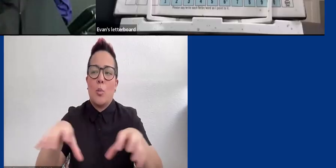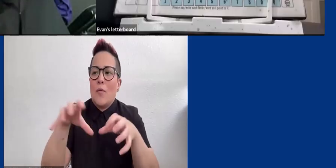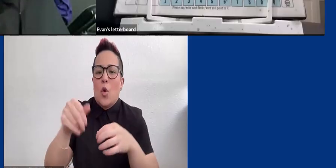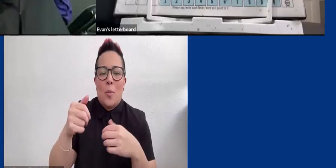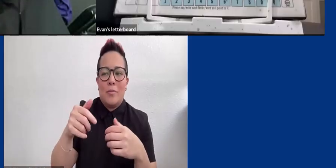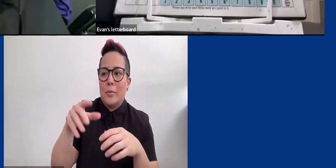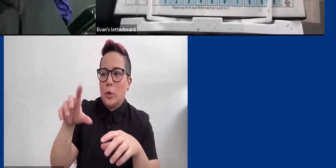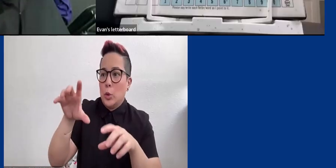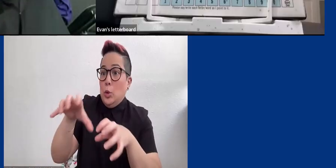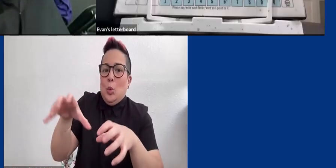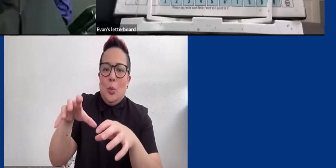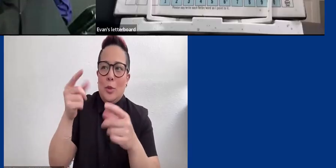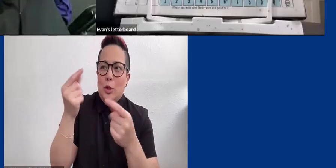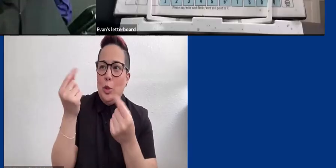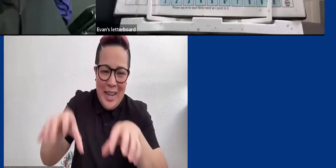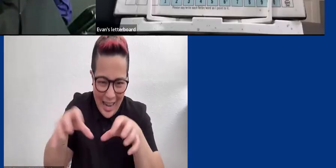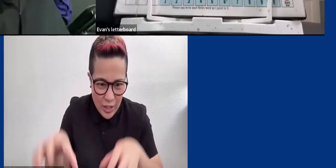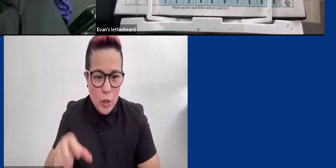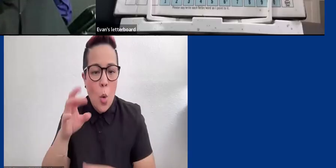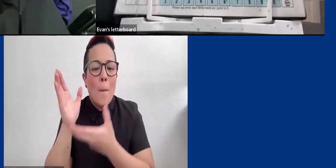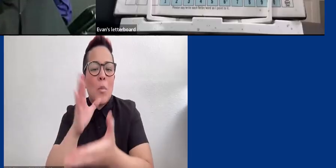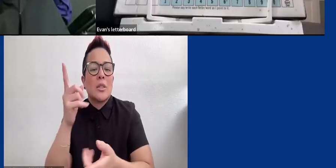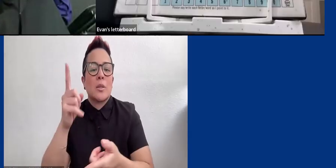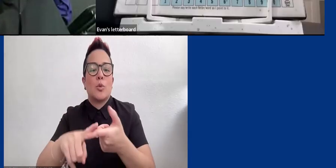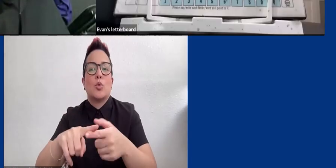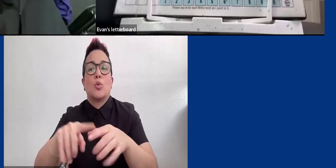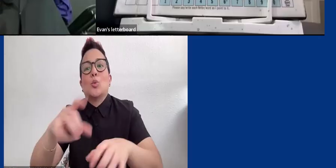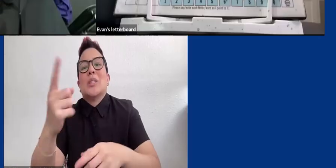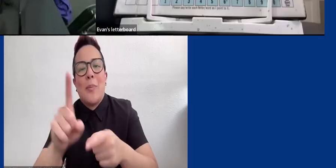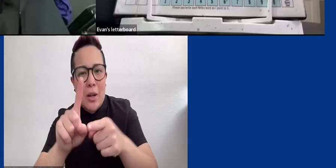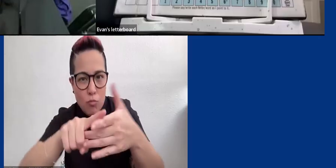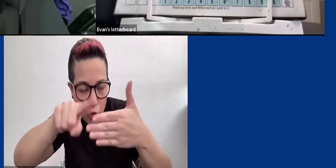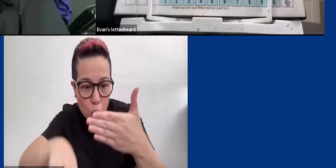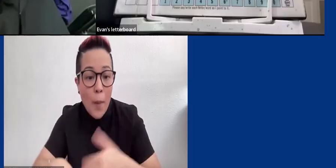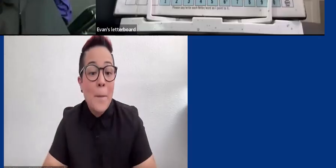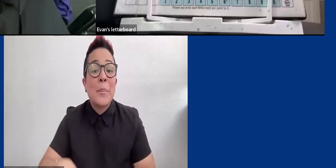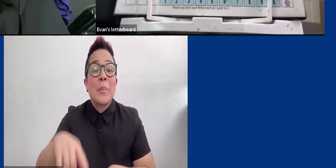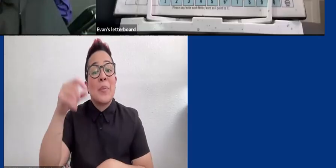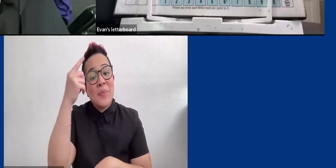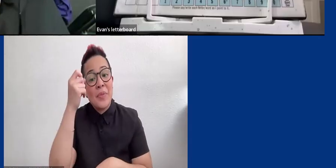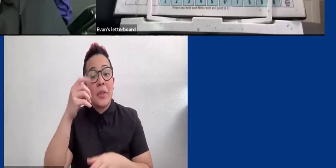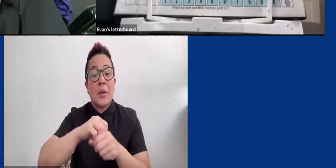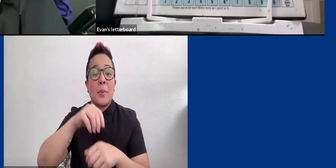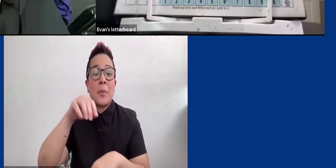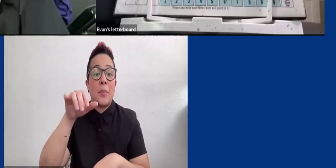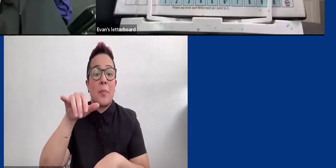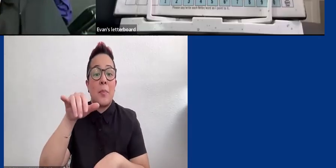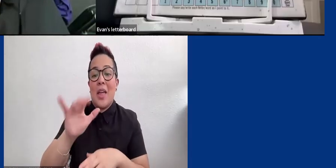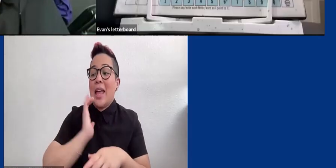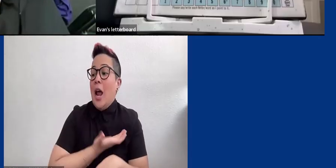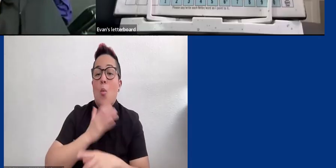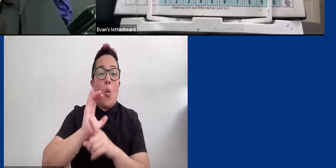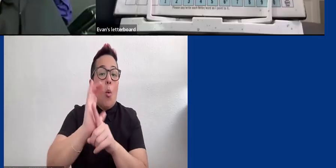result. In our culture, that inability translates into a lack of control over their lives.